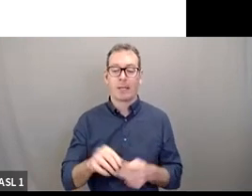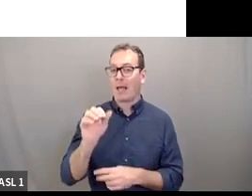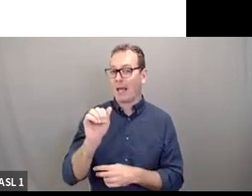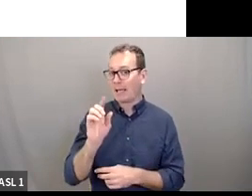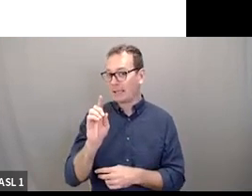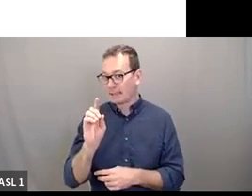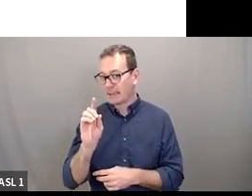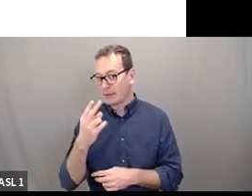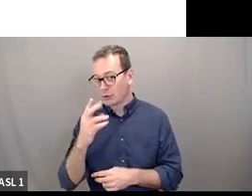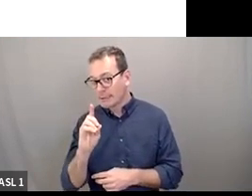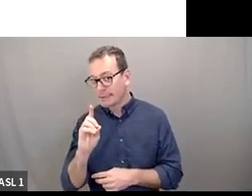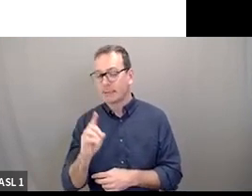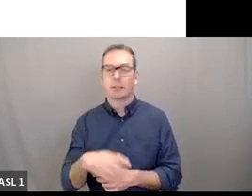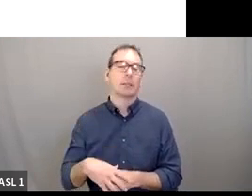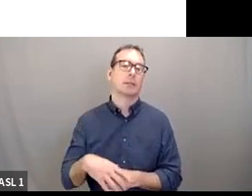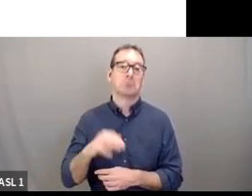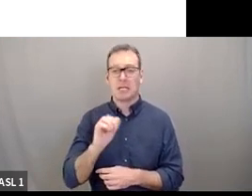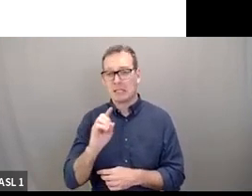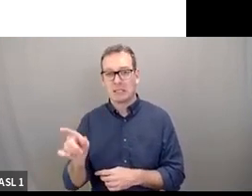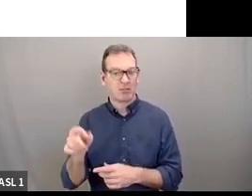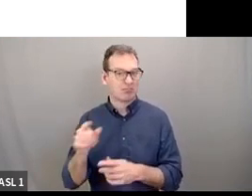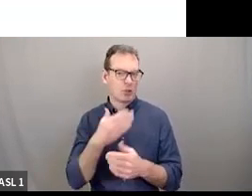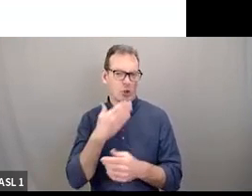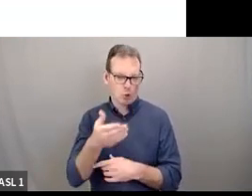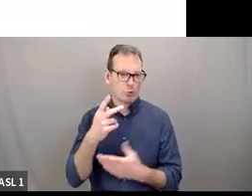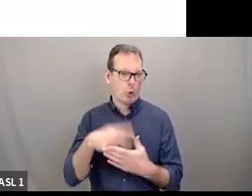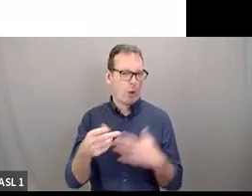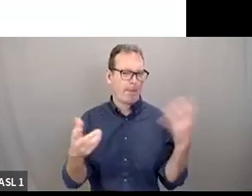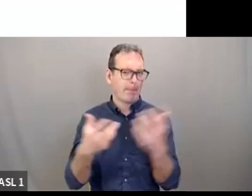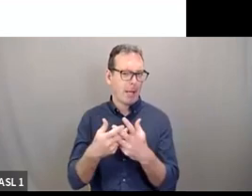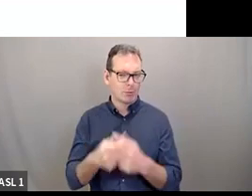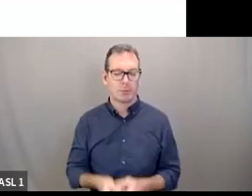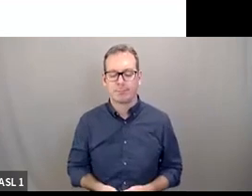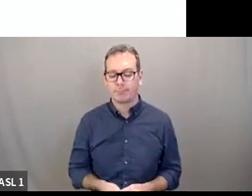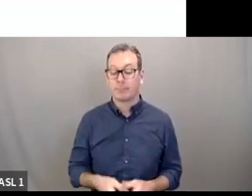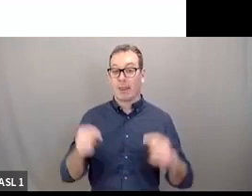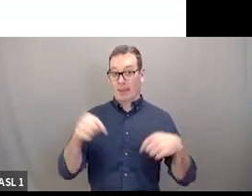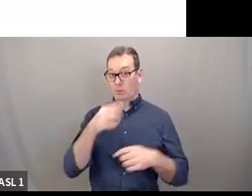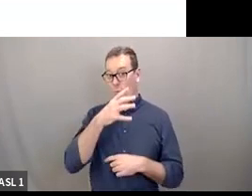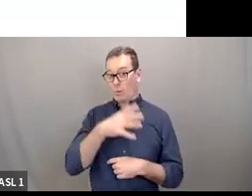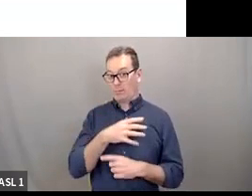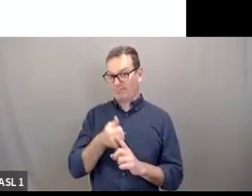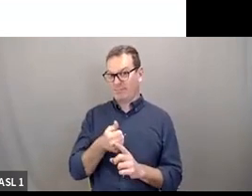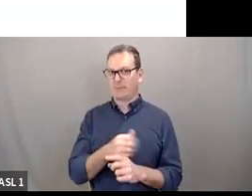and it's a fantastic program for her it really worked so we did really well